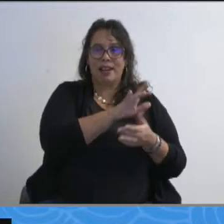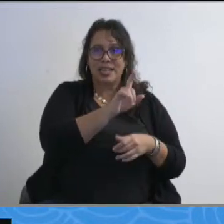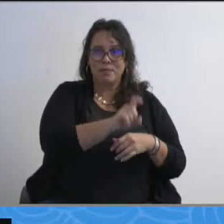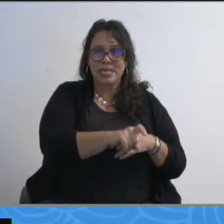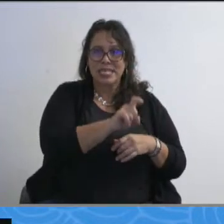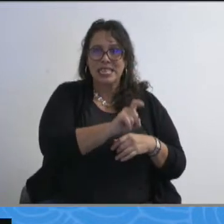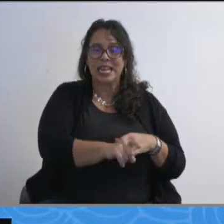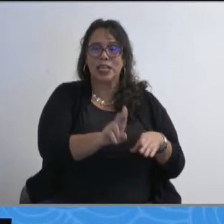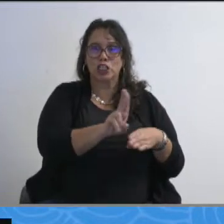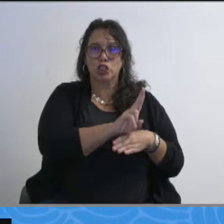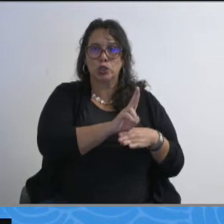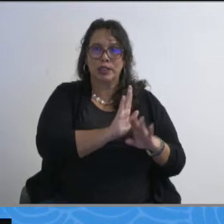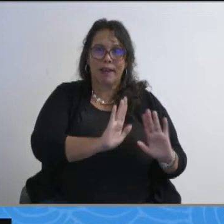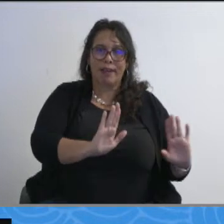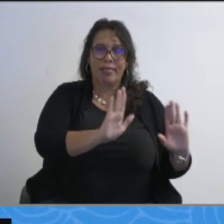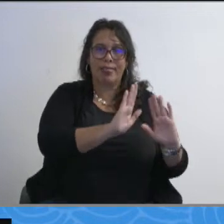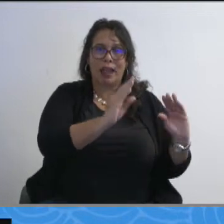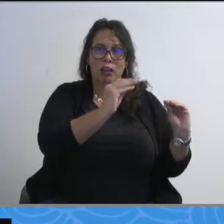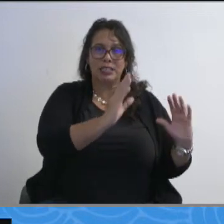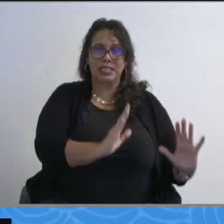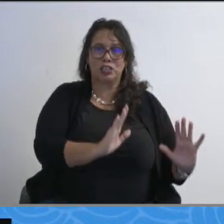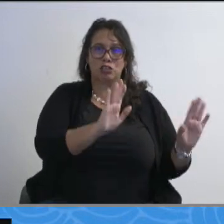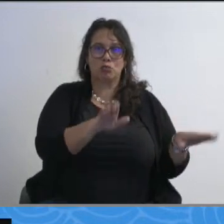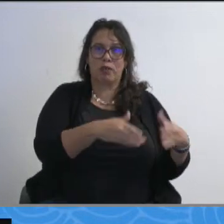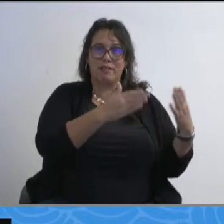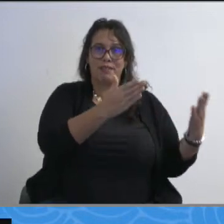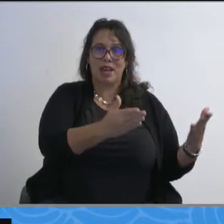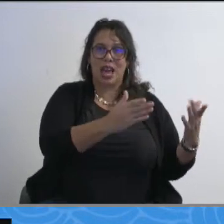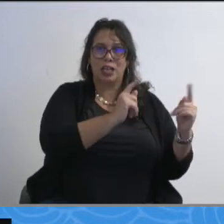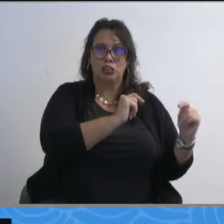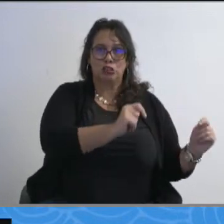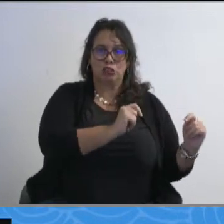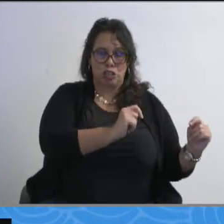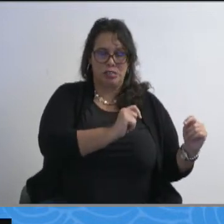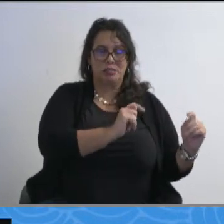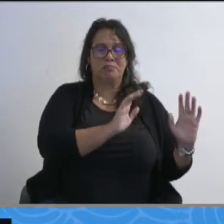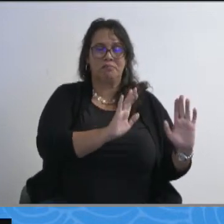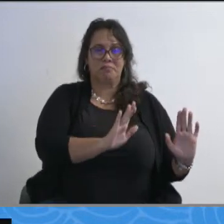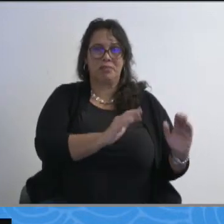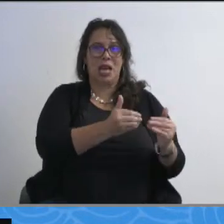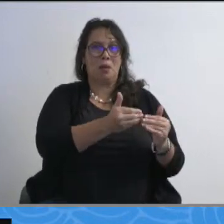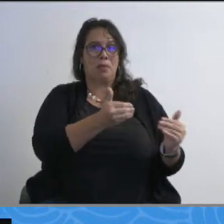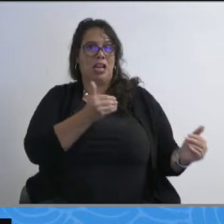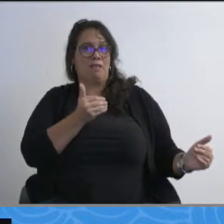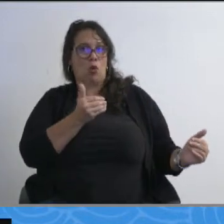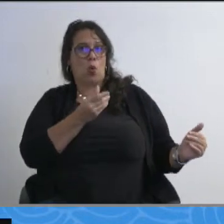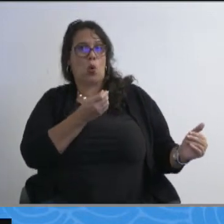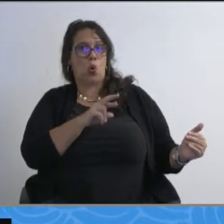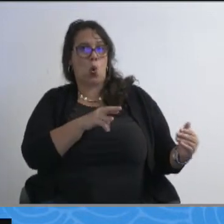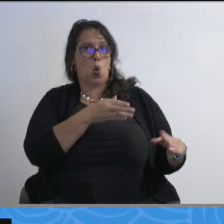and they're using their teachers to provide tutoring. Traditionally, before or after school.